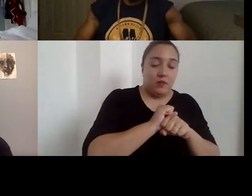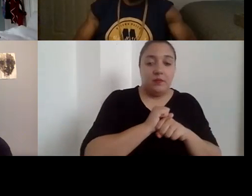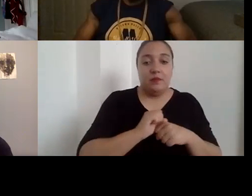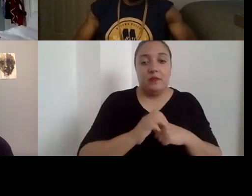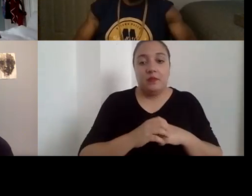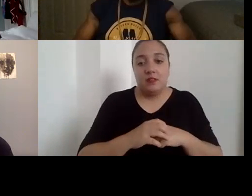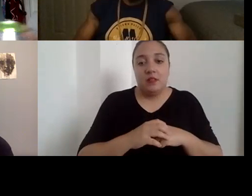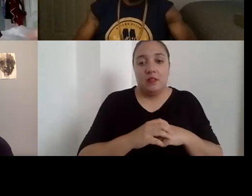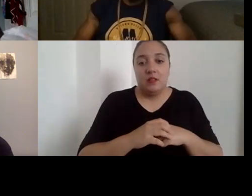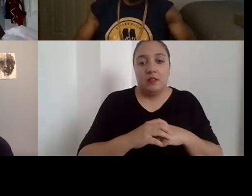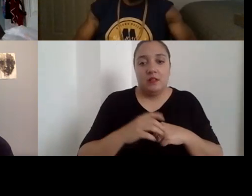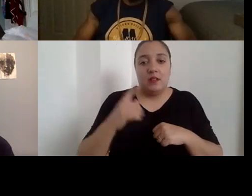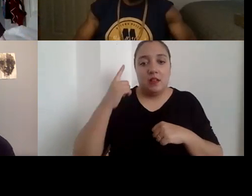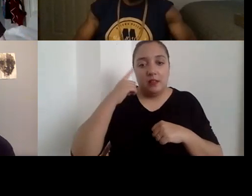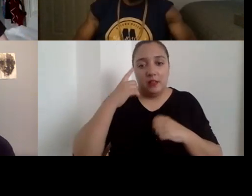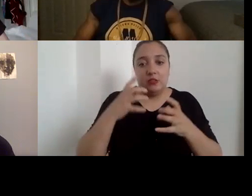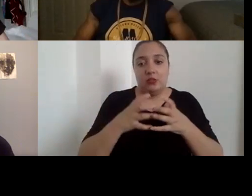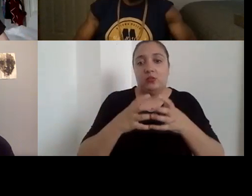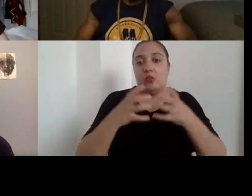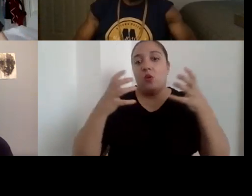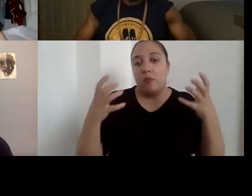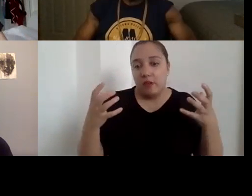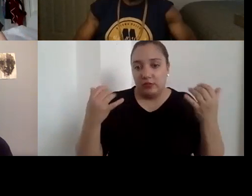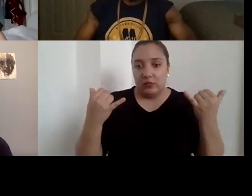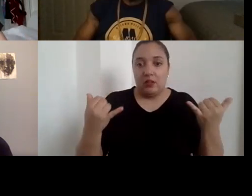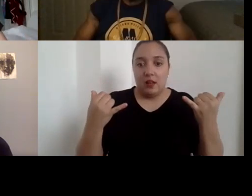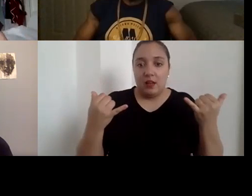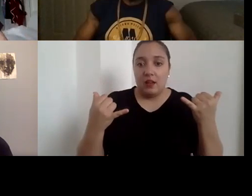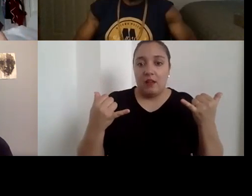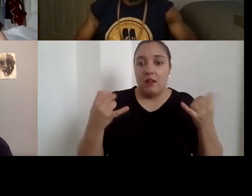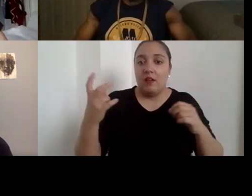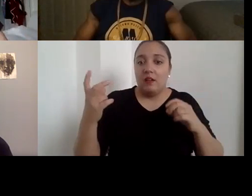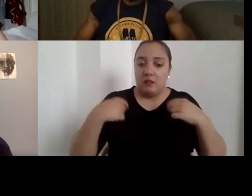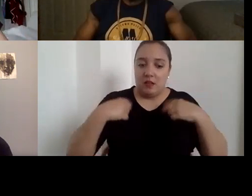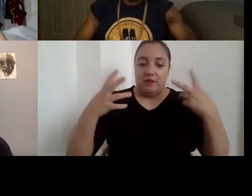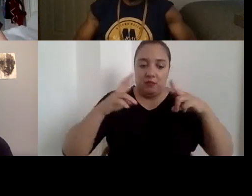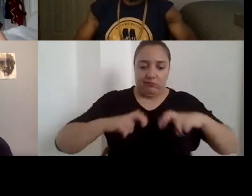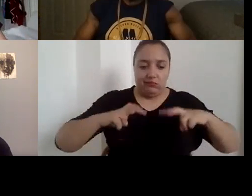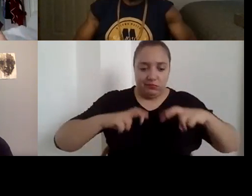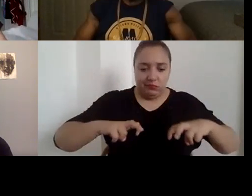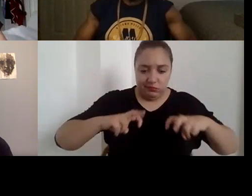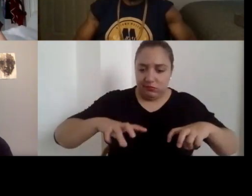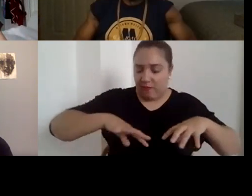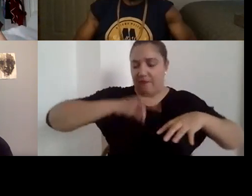been exposed and brought to the surface and I'm at home and